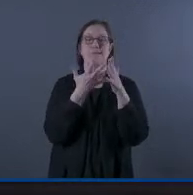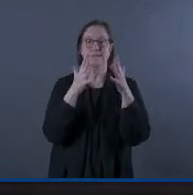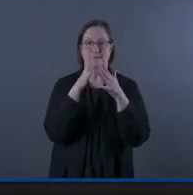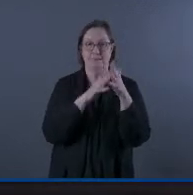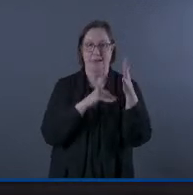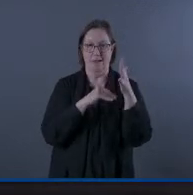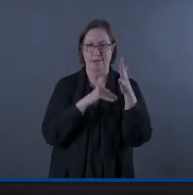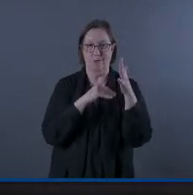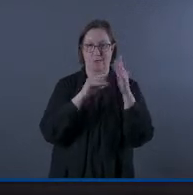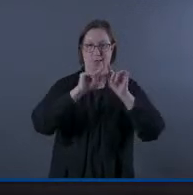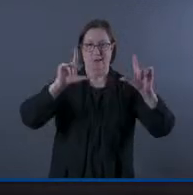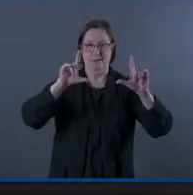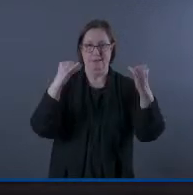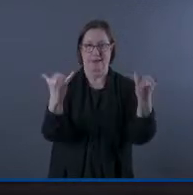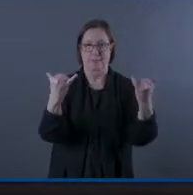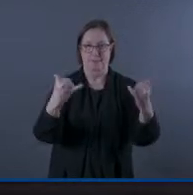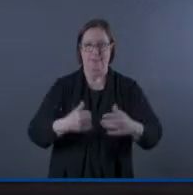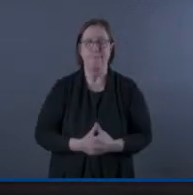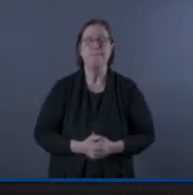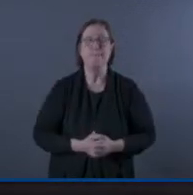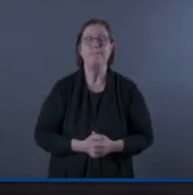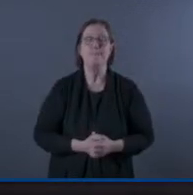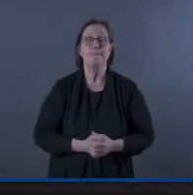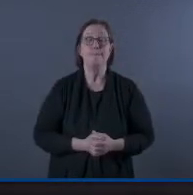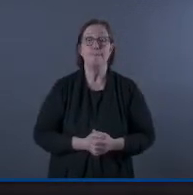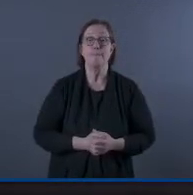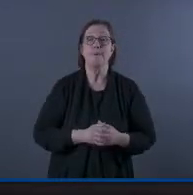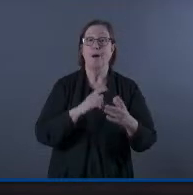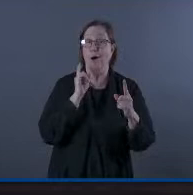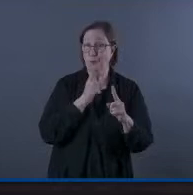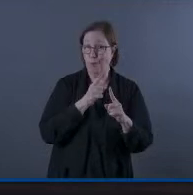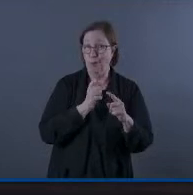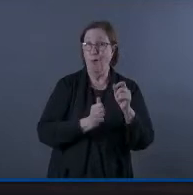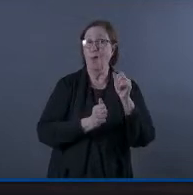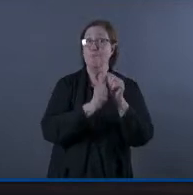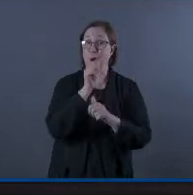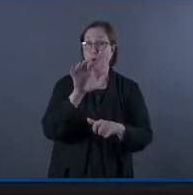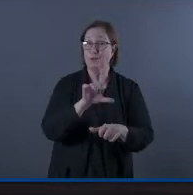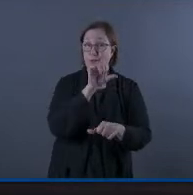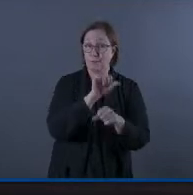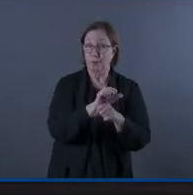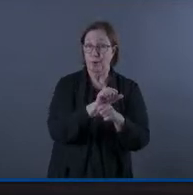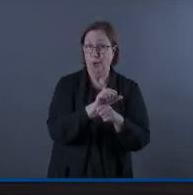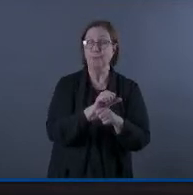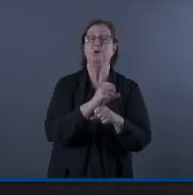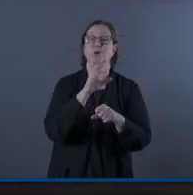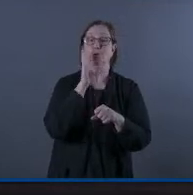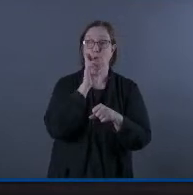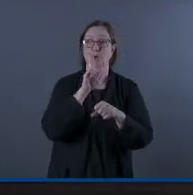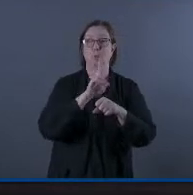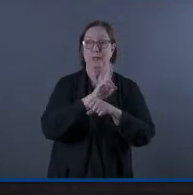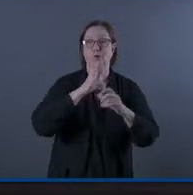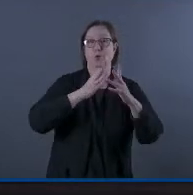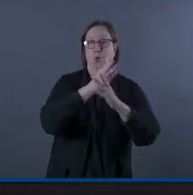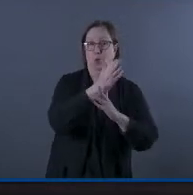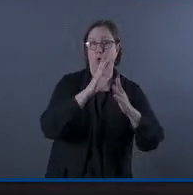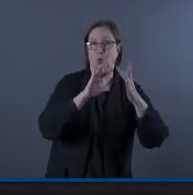of our vaccine clinic visits will be scheduled online and also through that separate calling line.